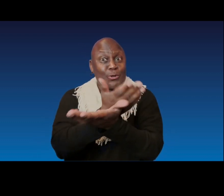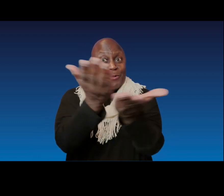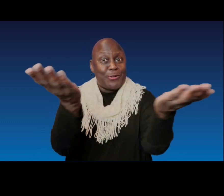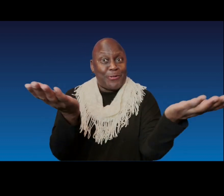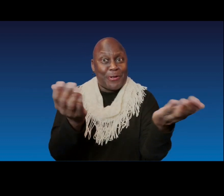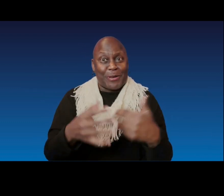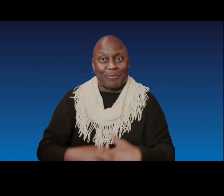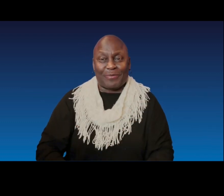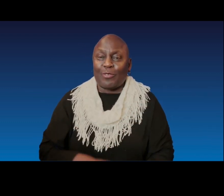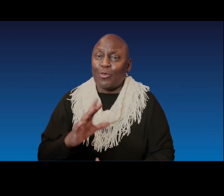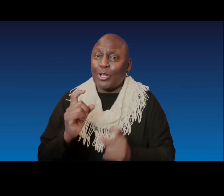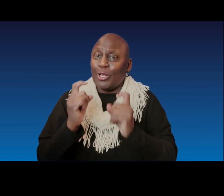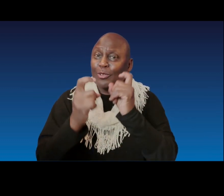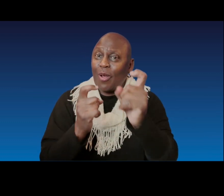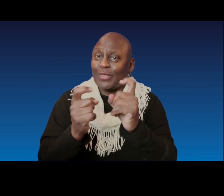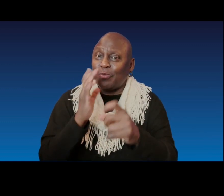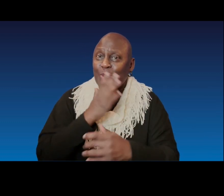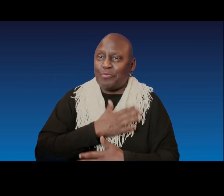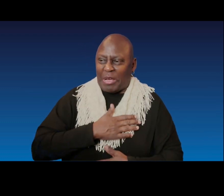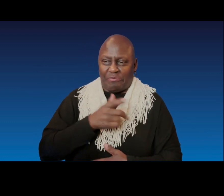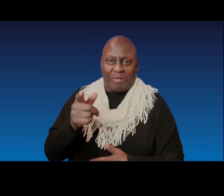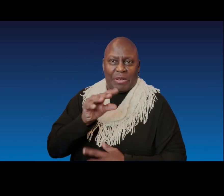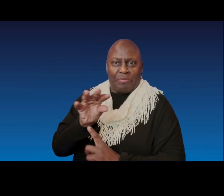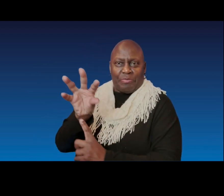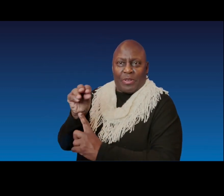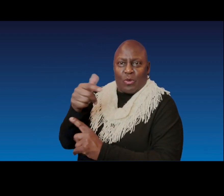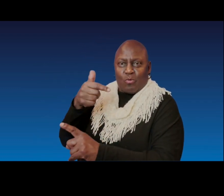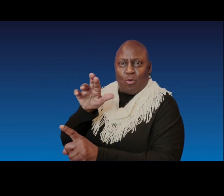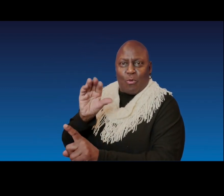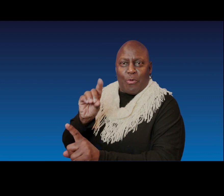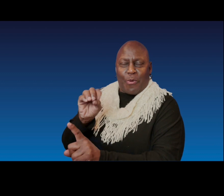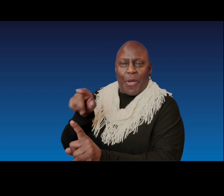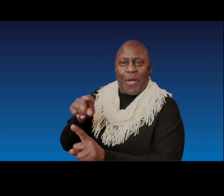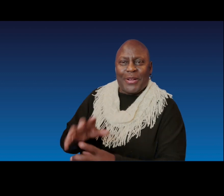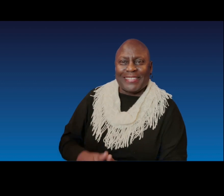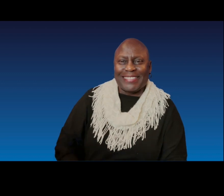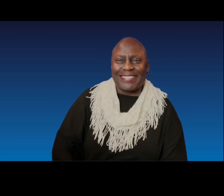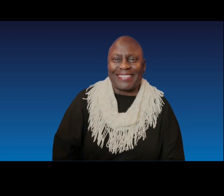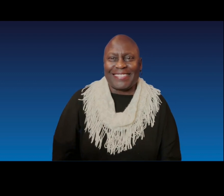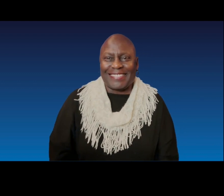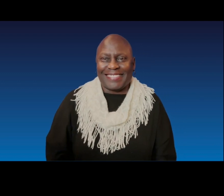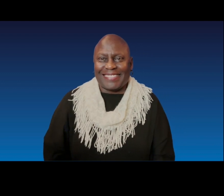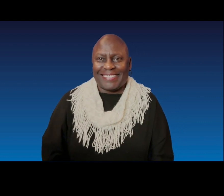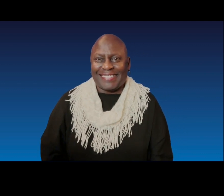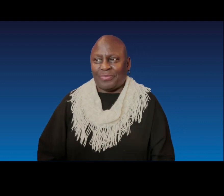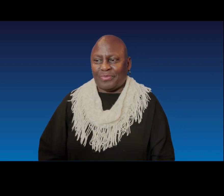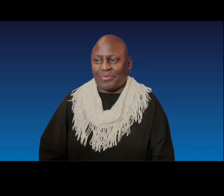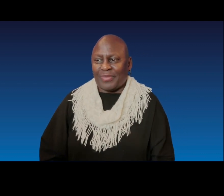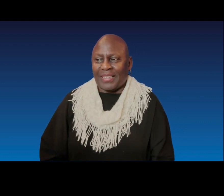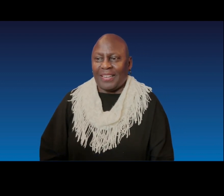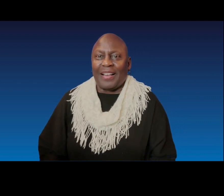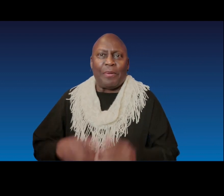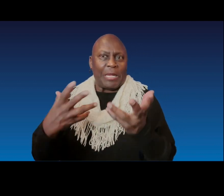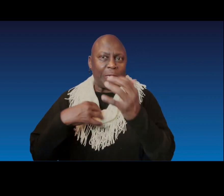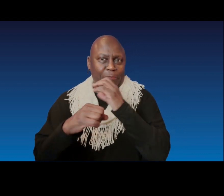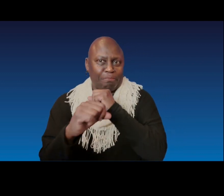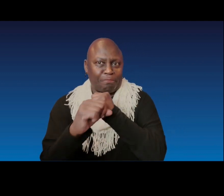and support for webinar access for all of you. Your donations will be appreciated and you can scan the QR code you see here.